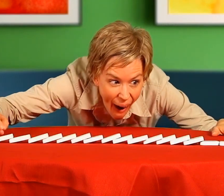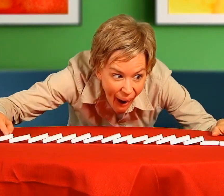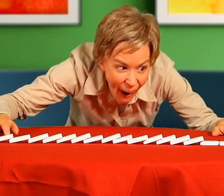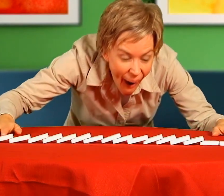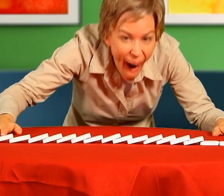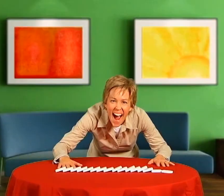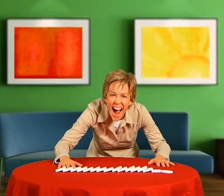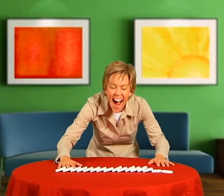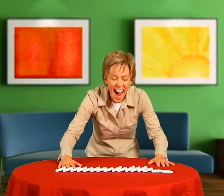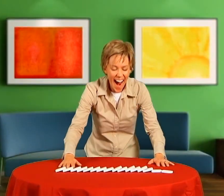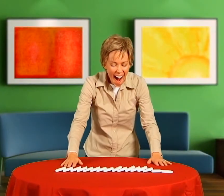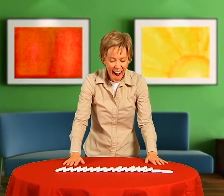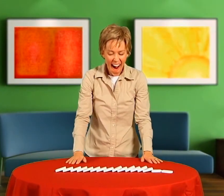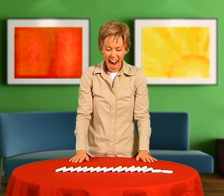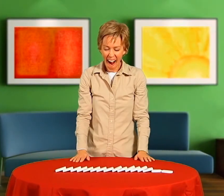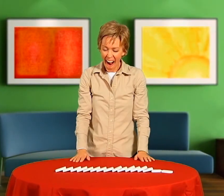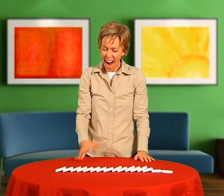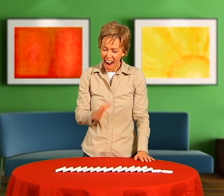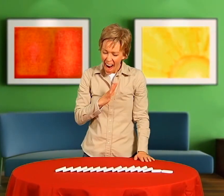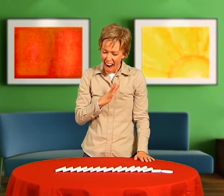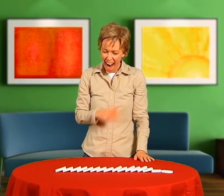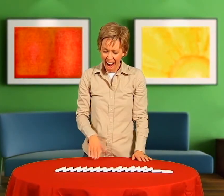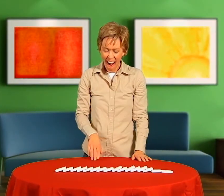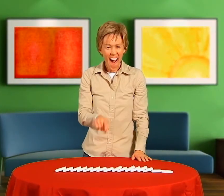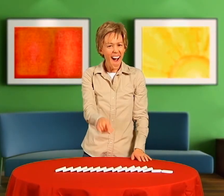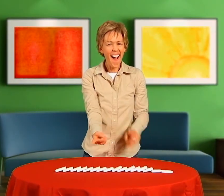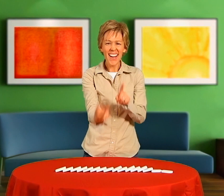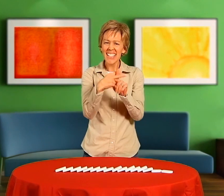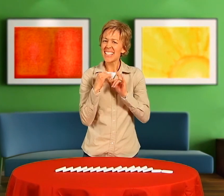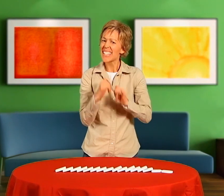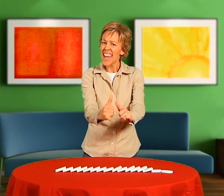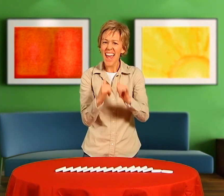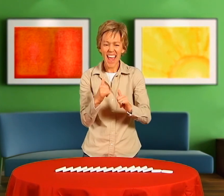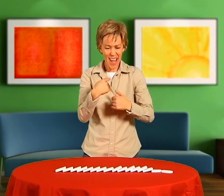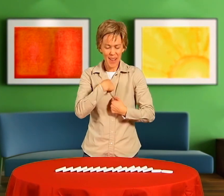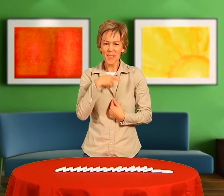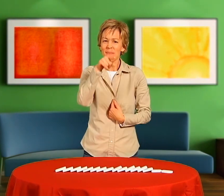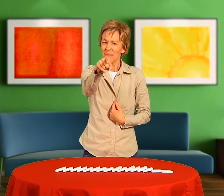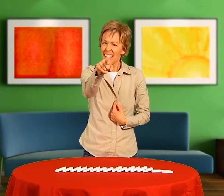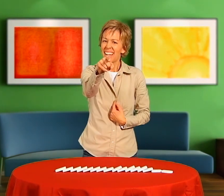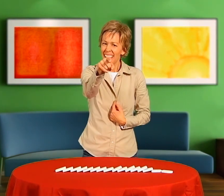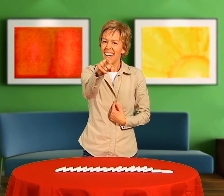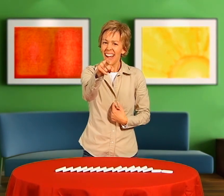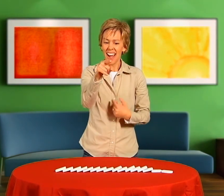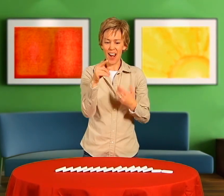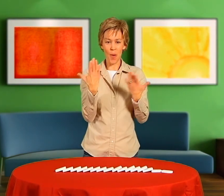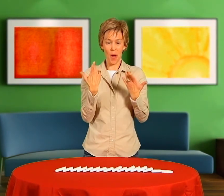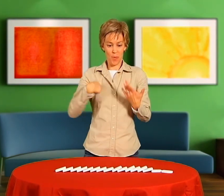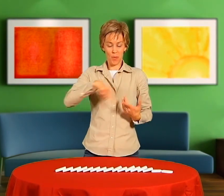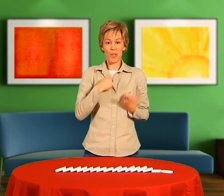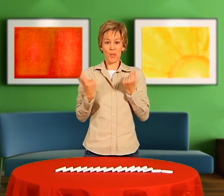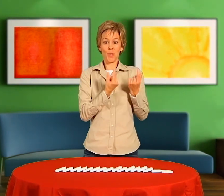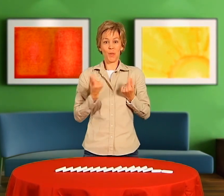WOW! THAT'S SO COOL! IT'S THE SAME WITH ME AND YOU.